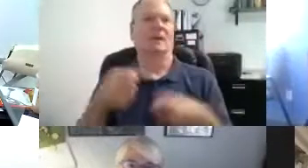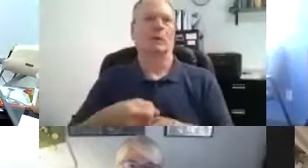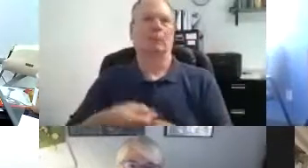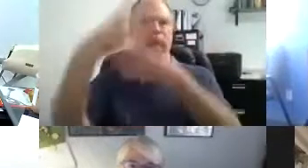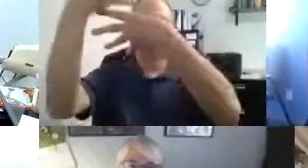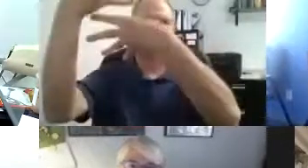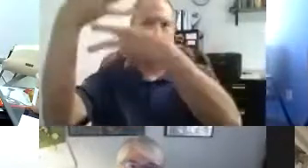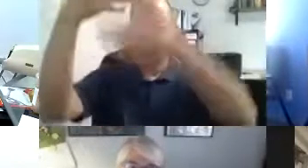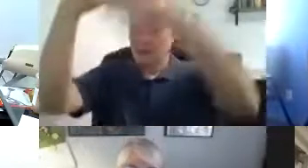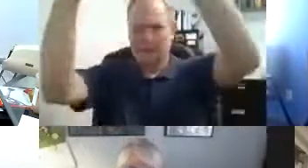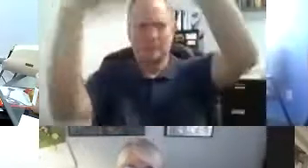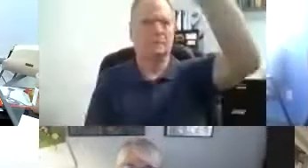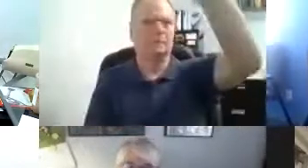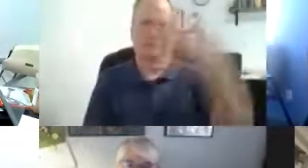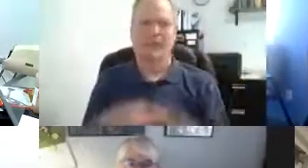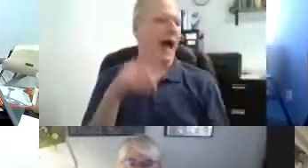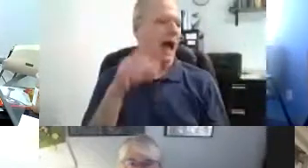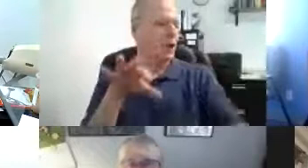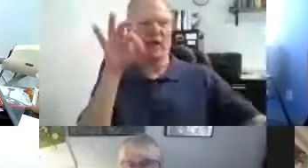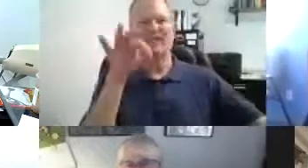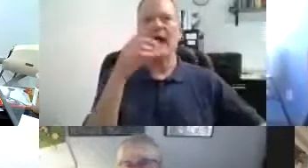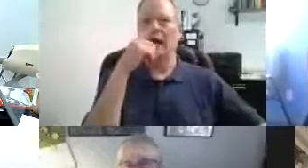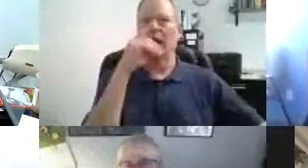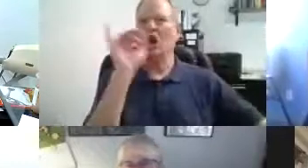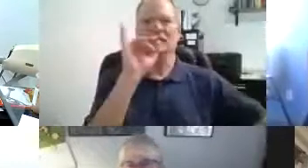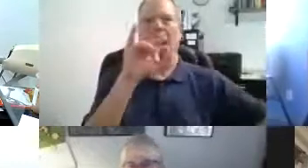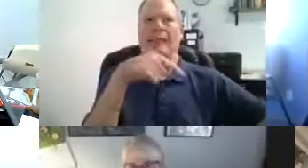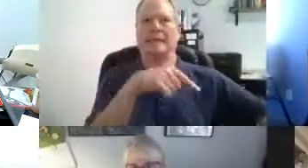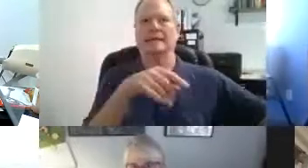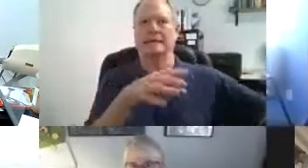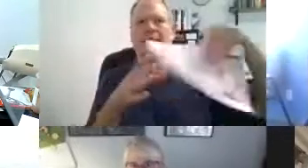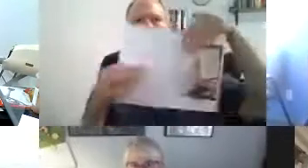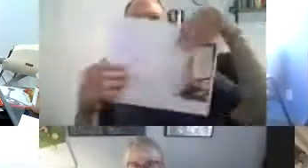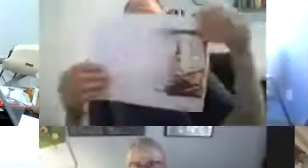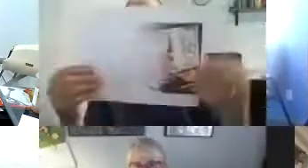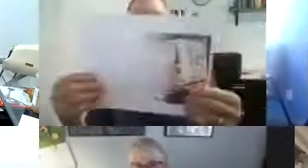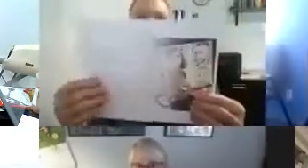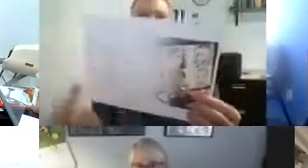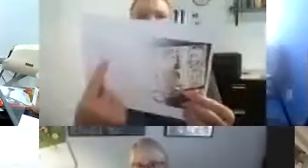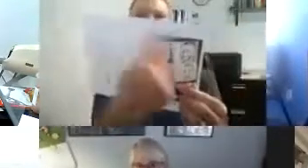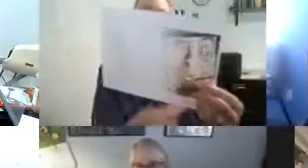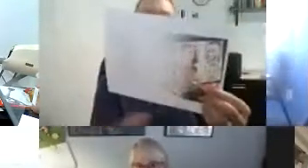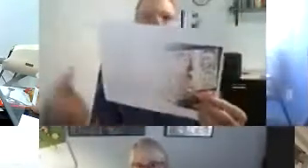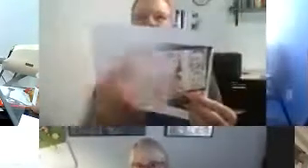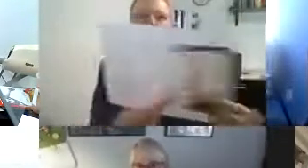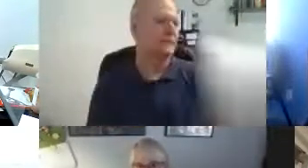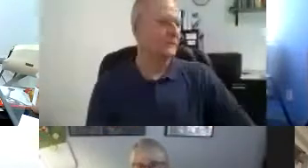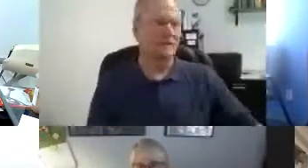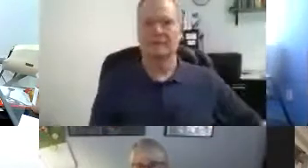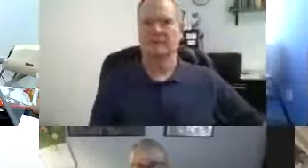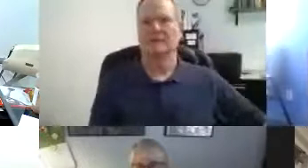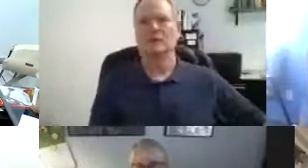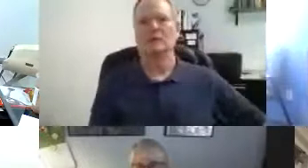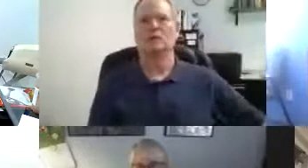It would upload our page. You would see the flyer like this. (showing the flyer)